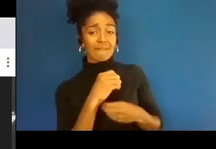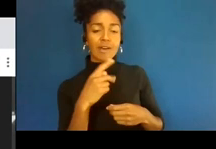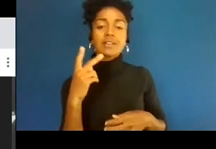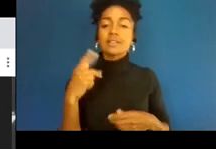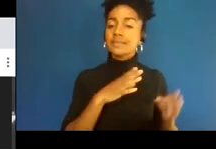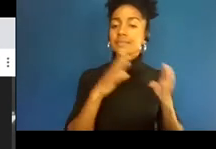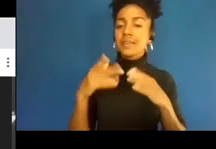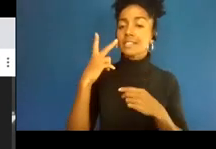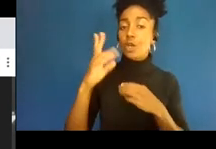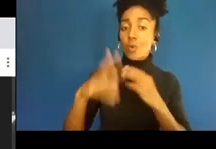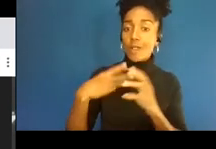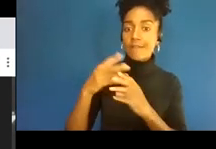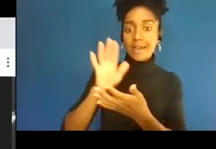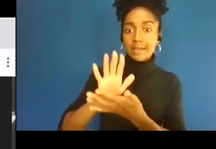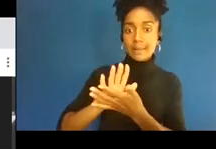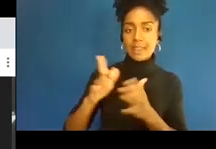an understanding of many different styles of English